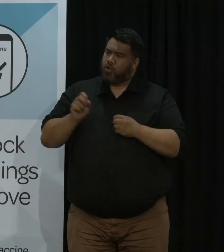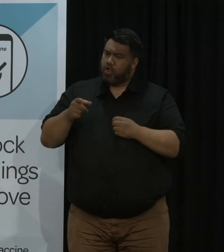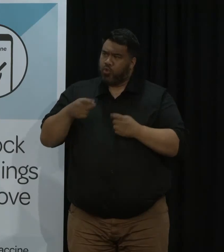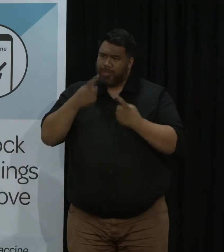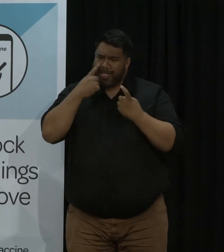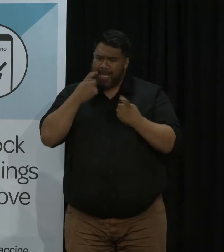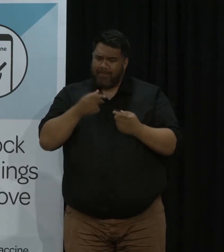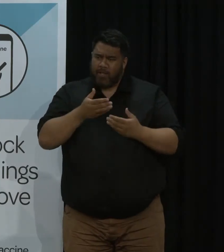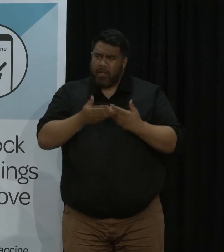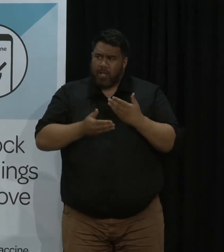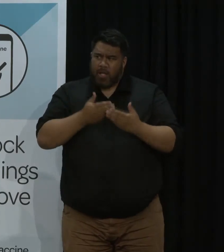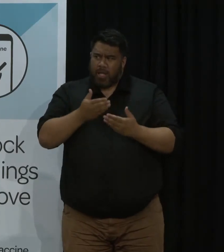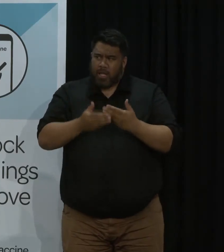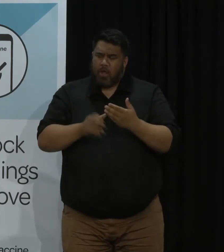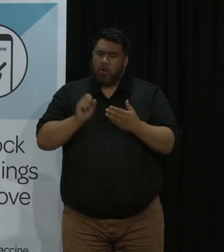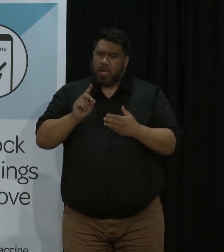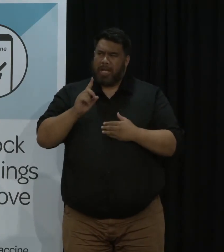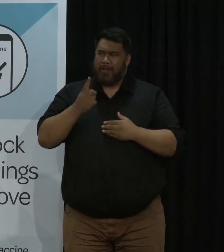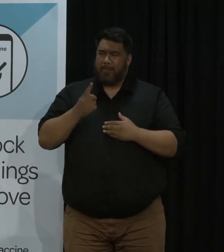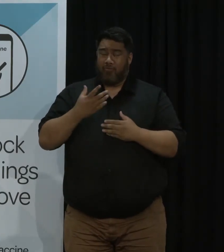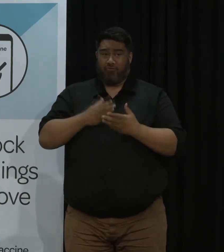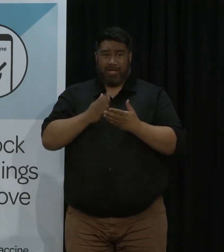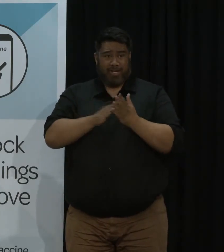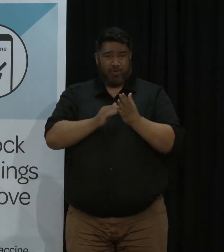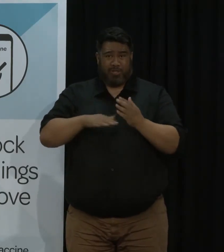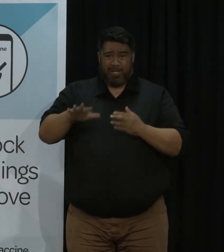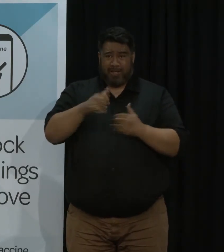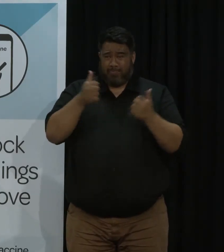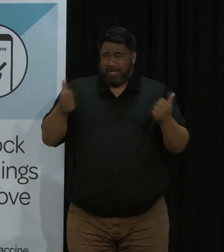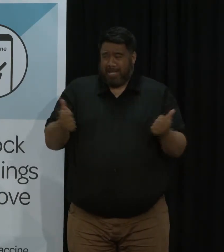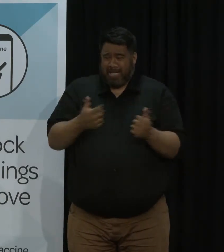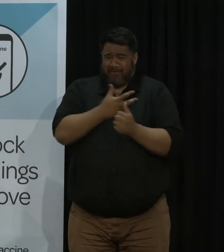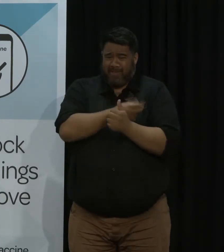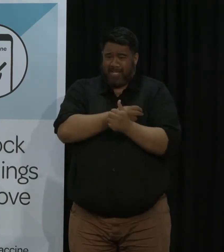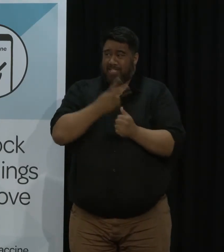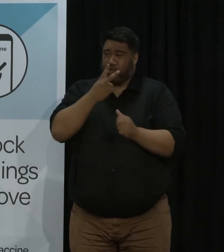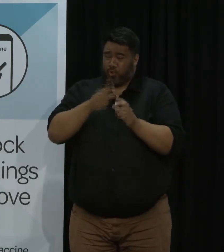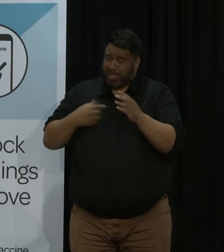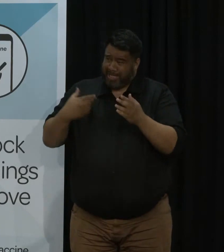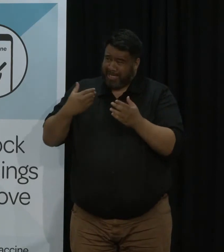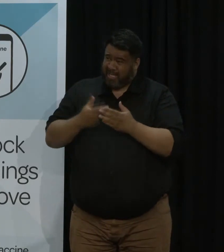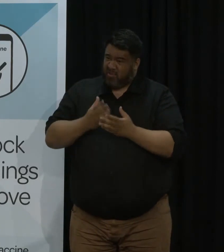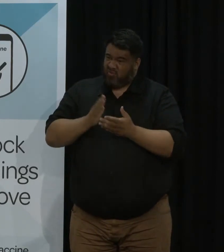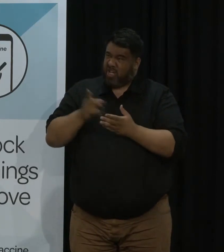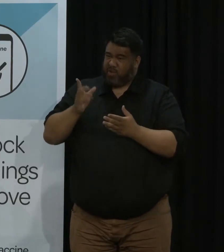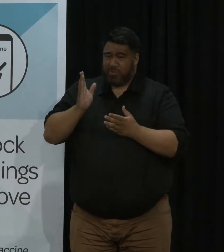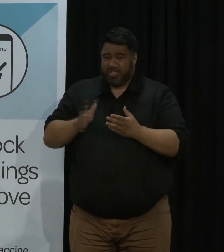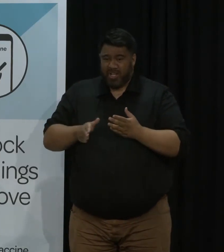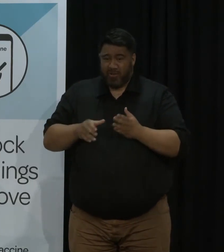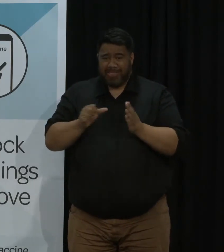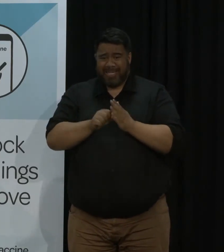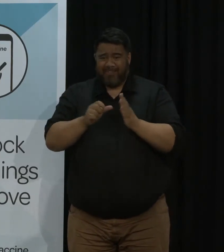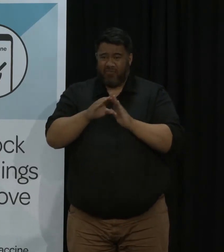one. There weren't others. Prime Minister, you say you are taking a cautious and carefully approach. That is